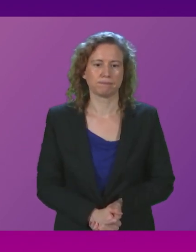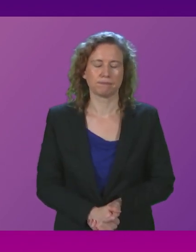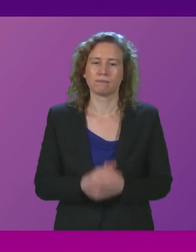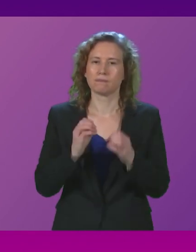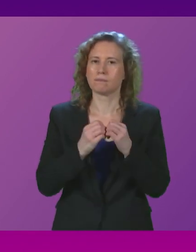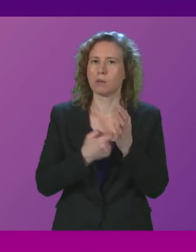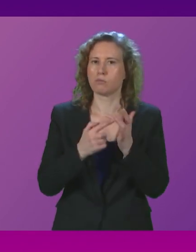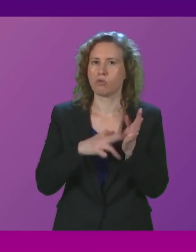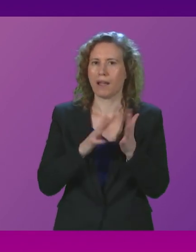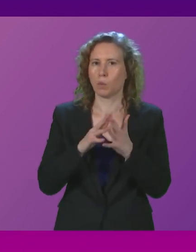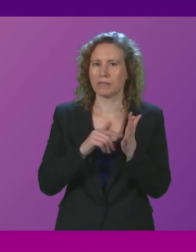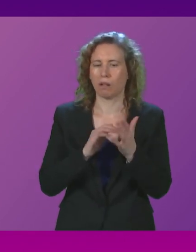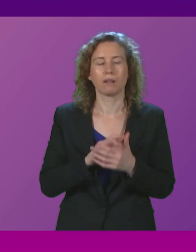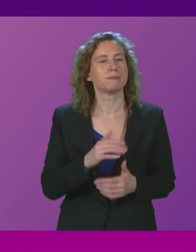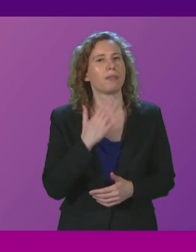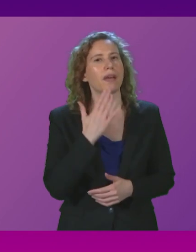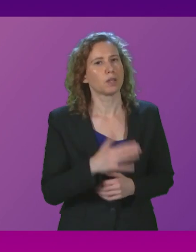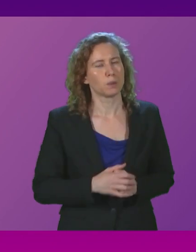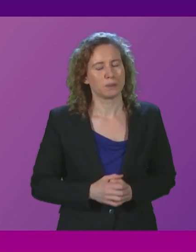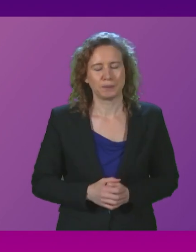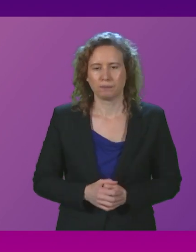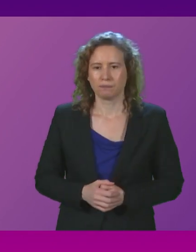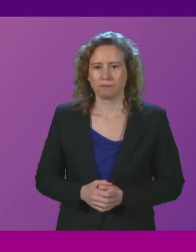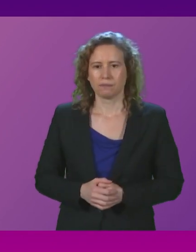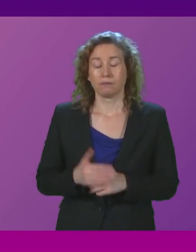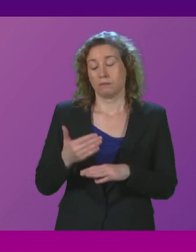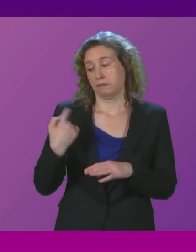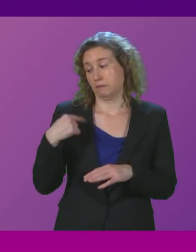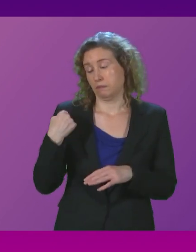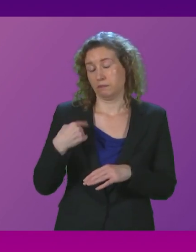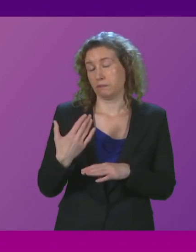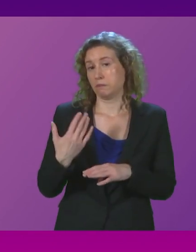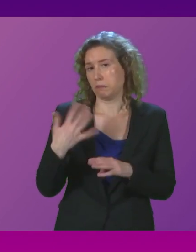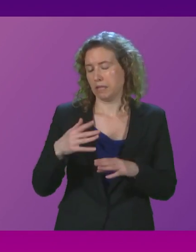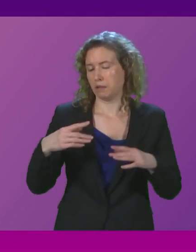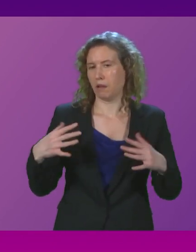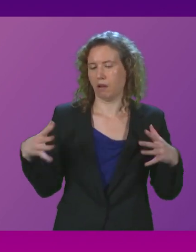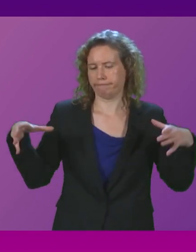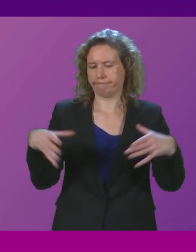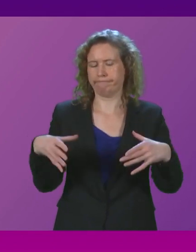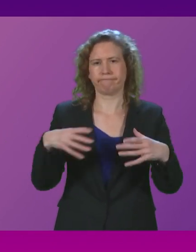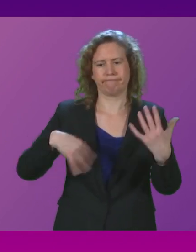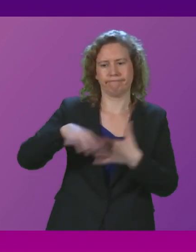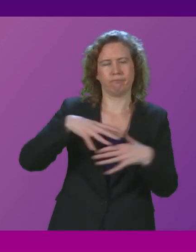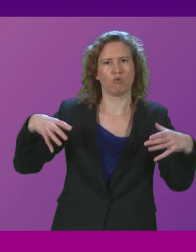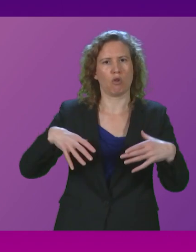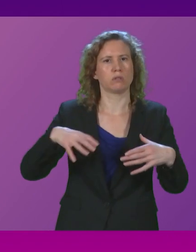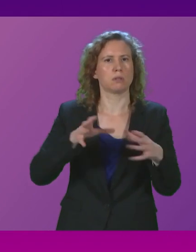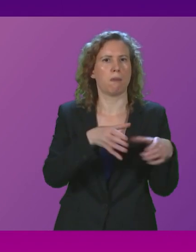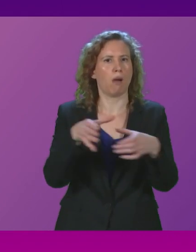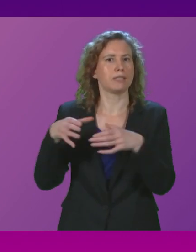Earlier this year, a cross-party group of MSPs wrote to the Scottish Government to highlight